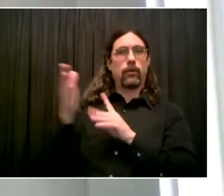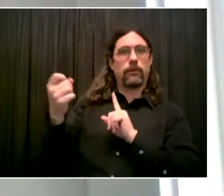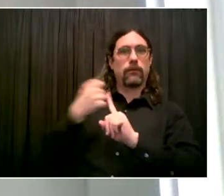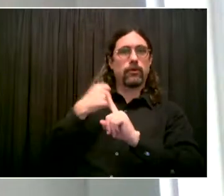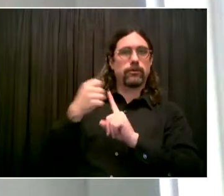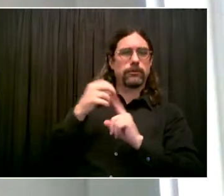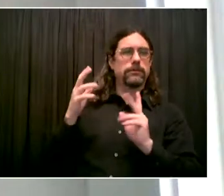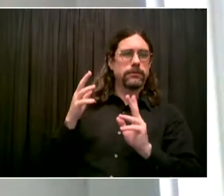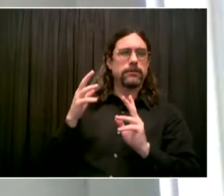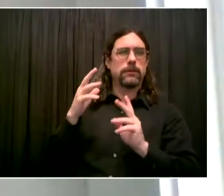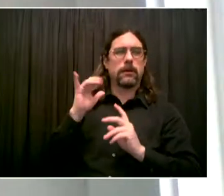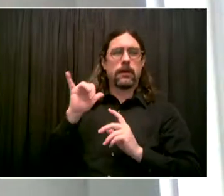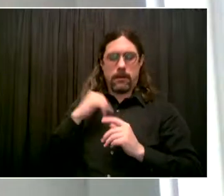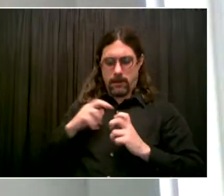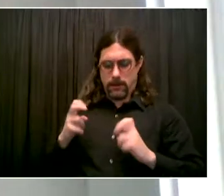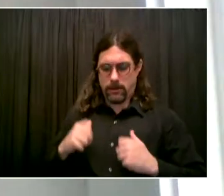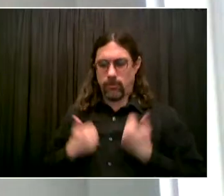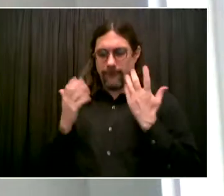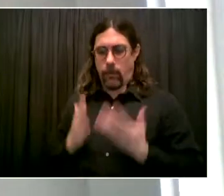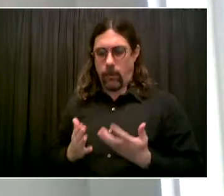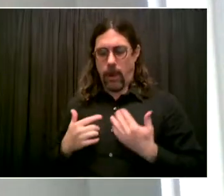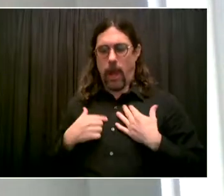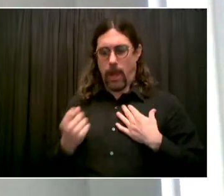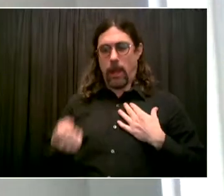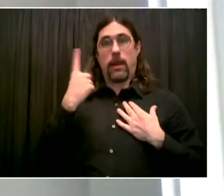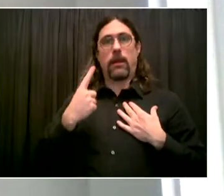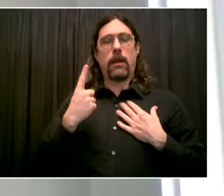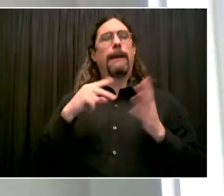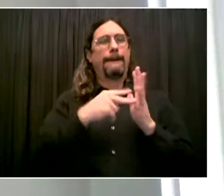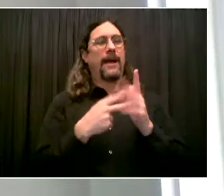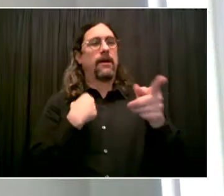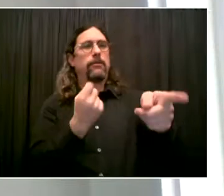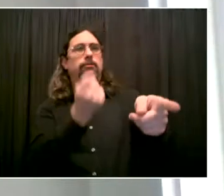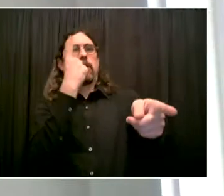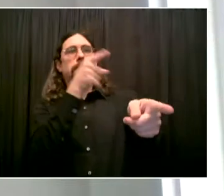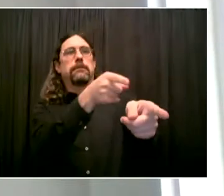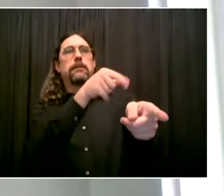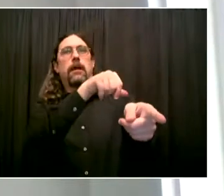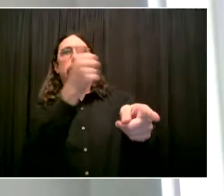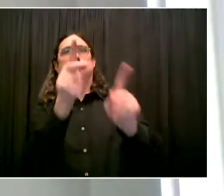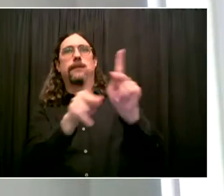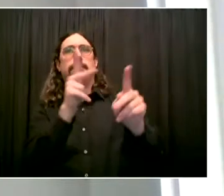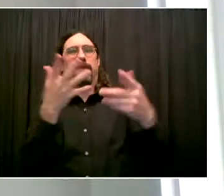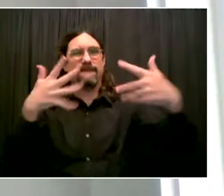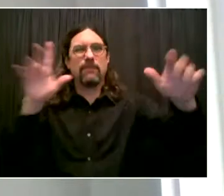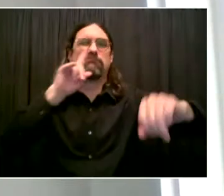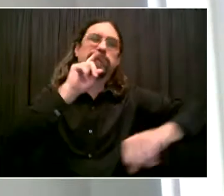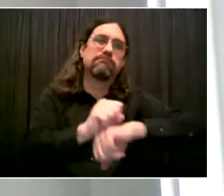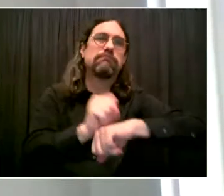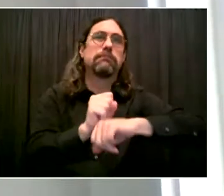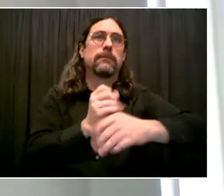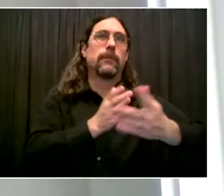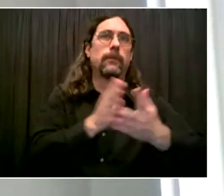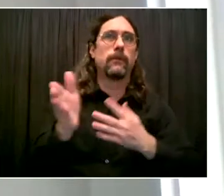LISTENS TO AND S MEETTHE NEEDS OF SURVIVORS. THANK YOU SO MUCH FOR YOUR